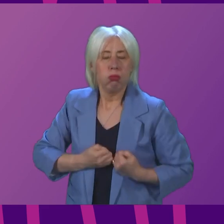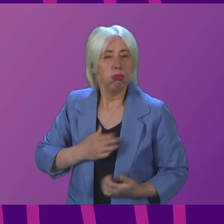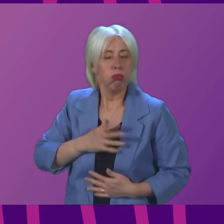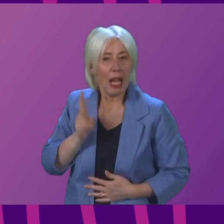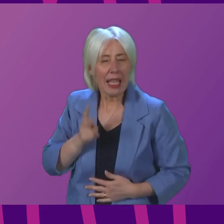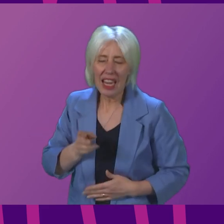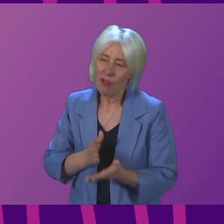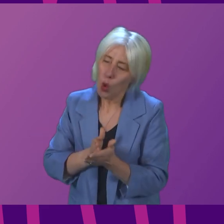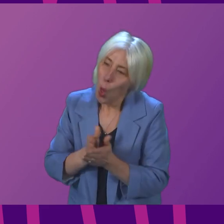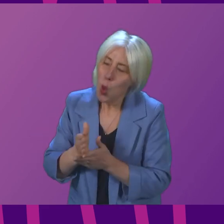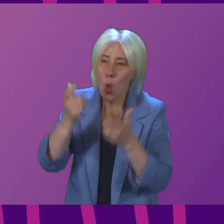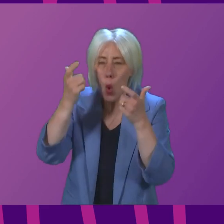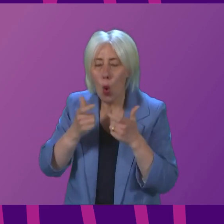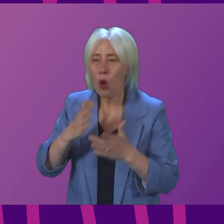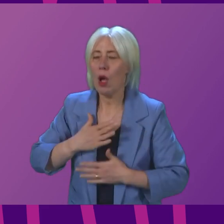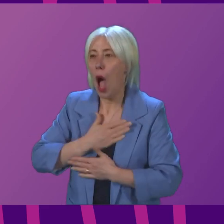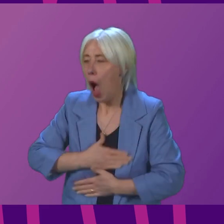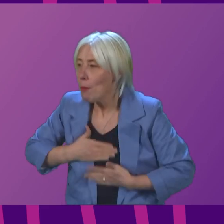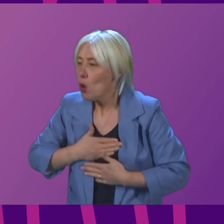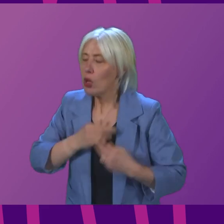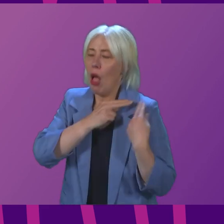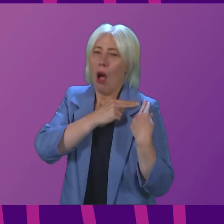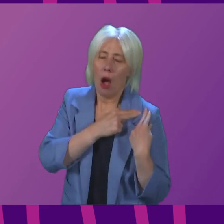through the courts, with the emotional toll that comes with that, and having to spend